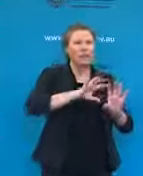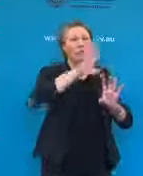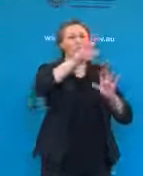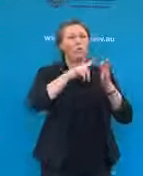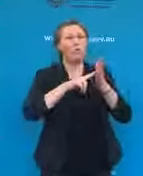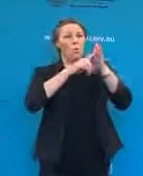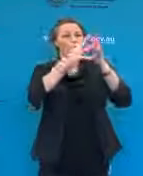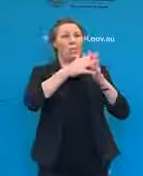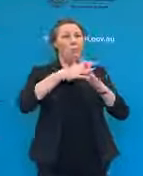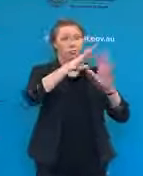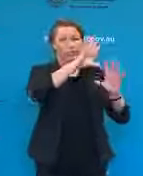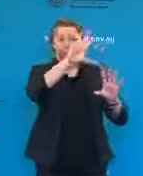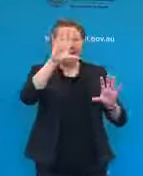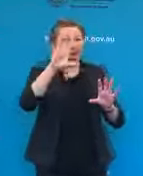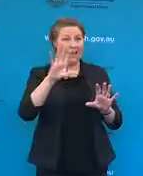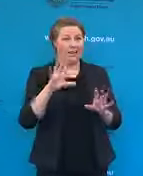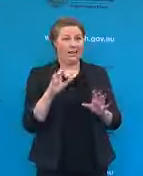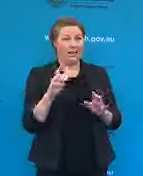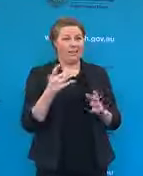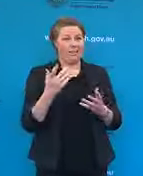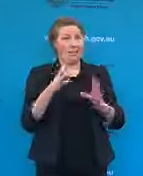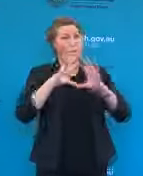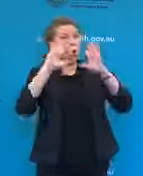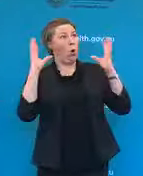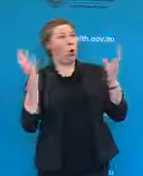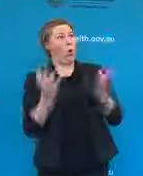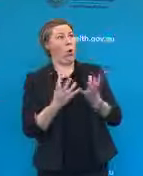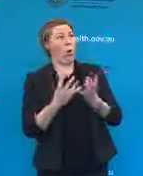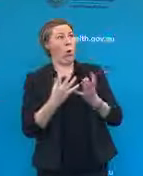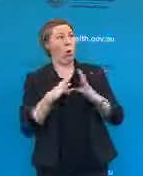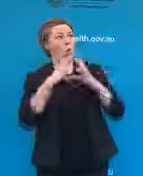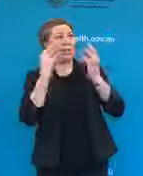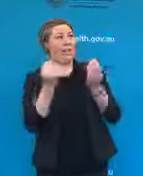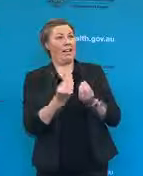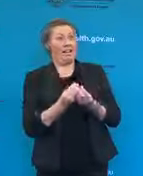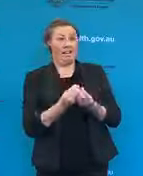nearly half the cases in the world. We know that if we've got nearly half a